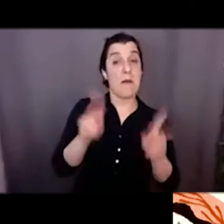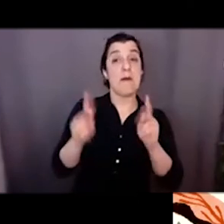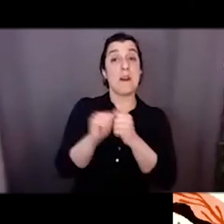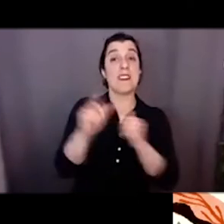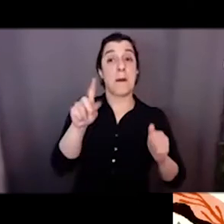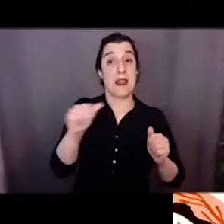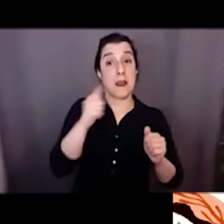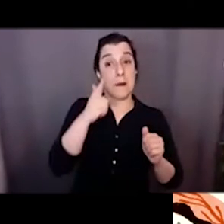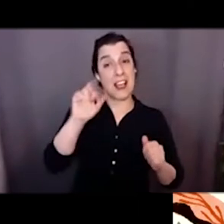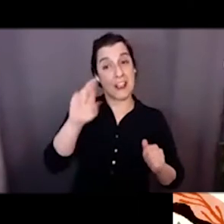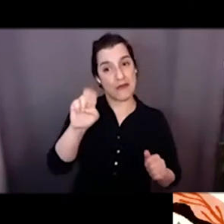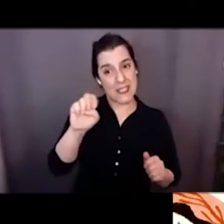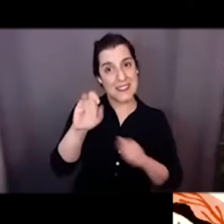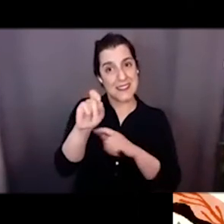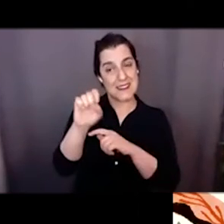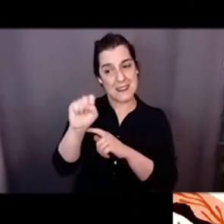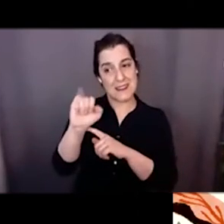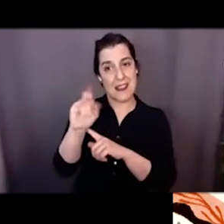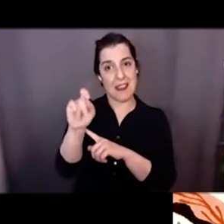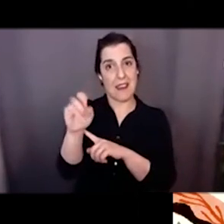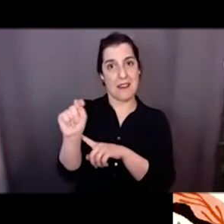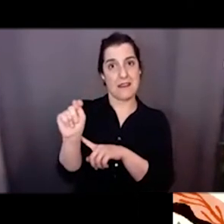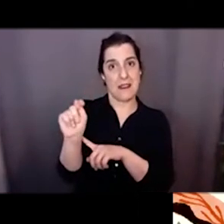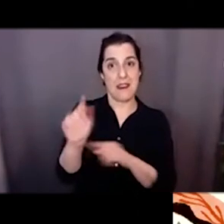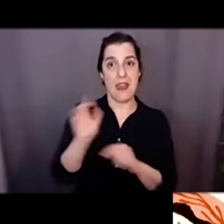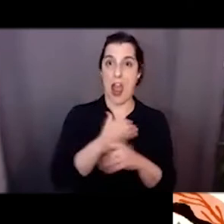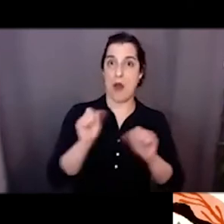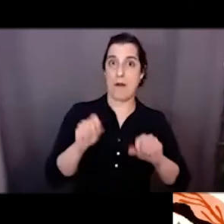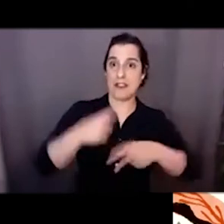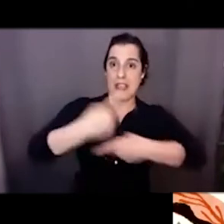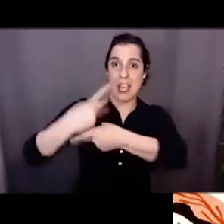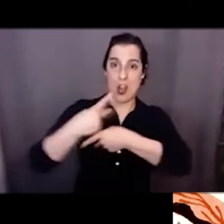our ability to take care of each other when the system won't and to problem solve.